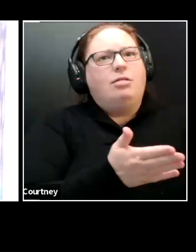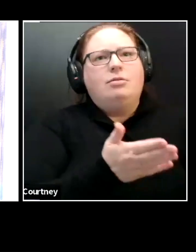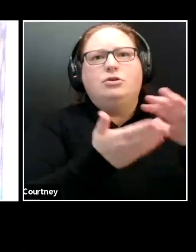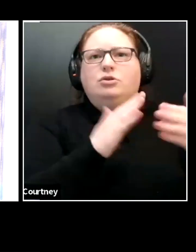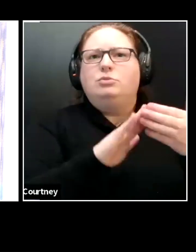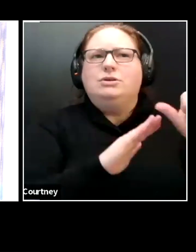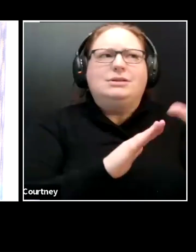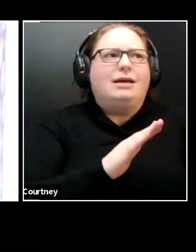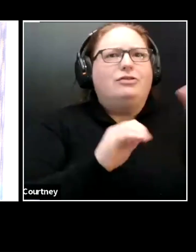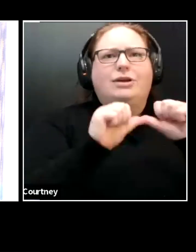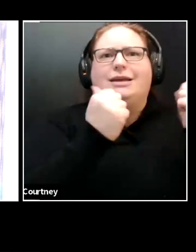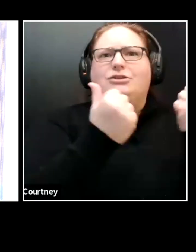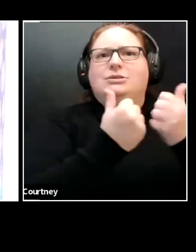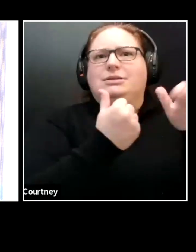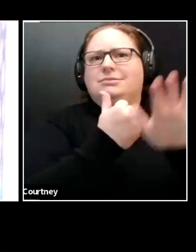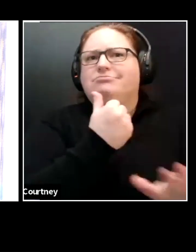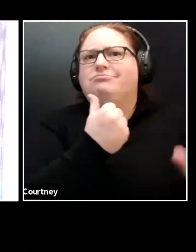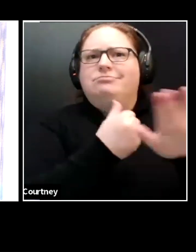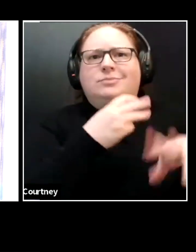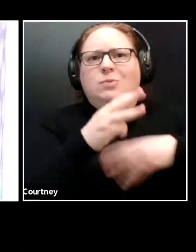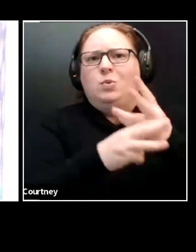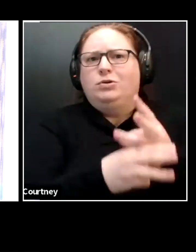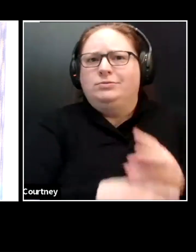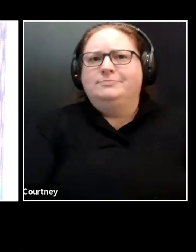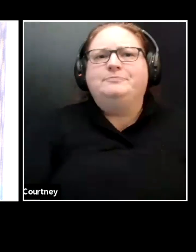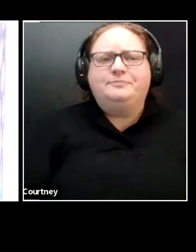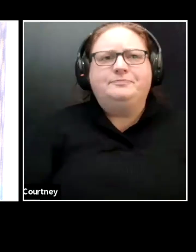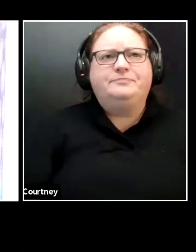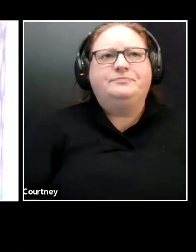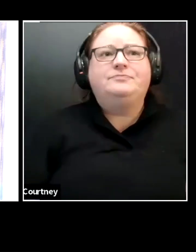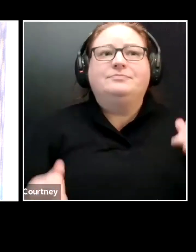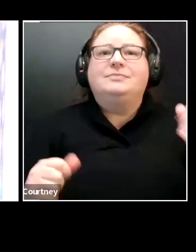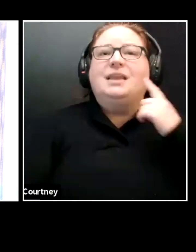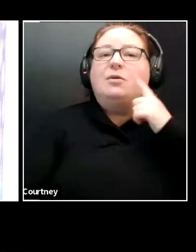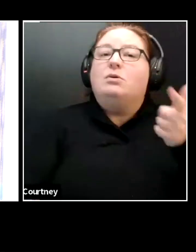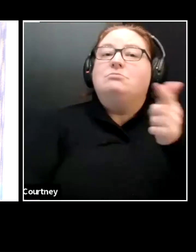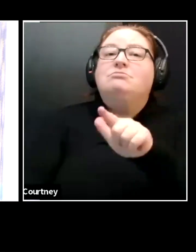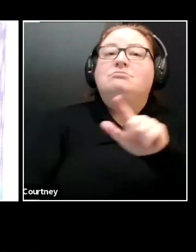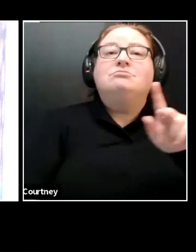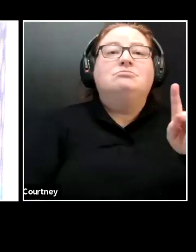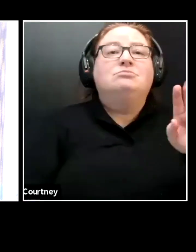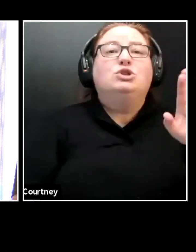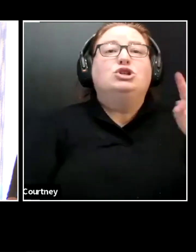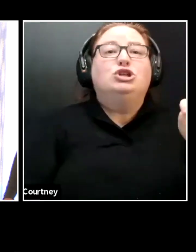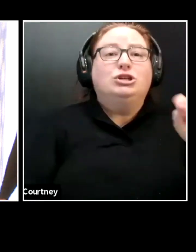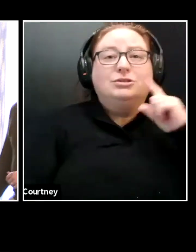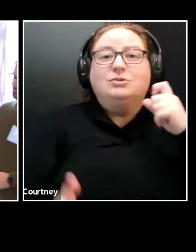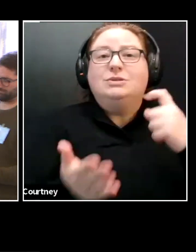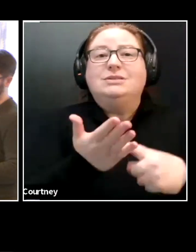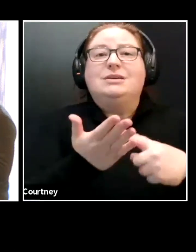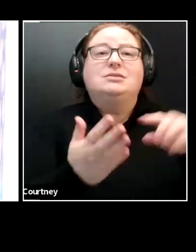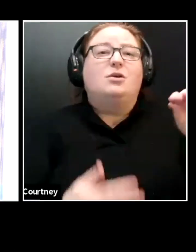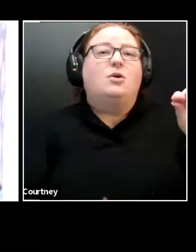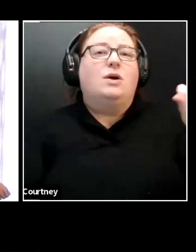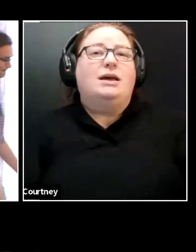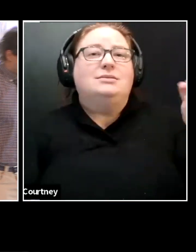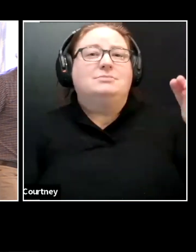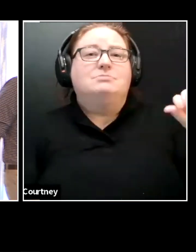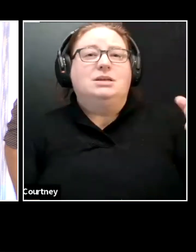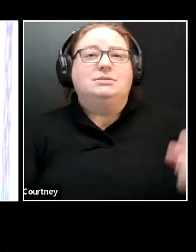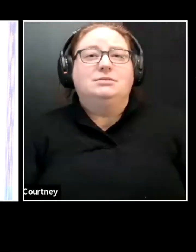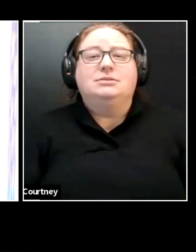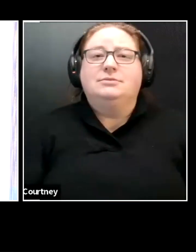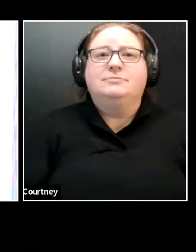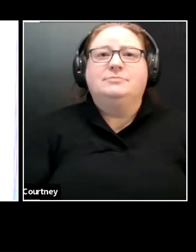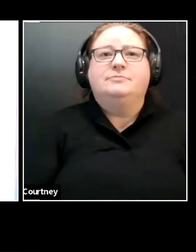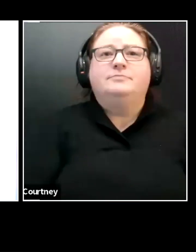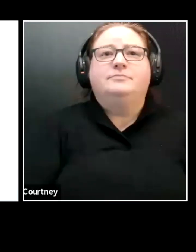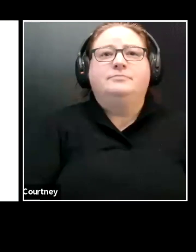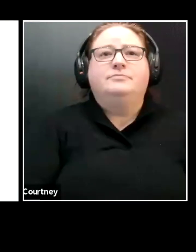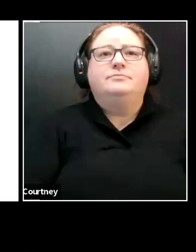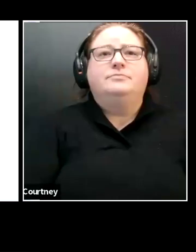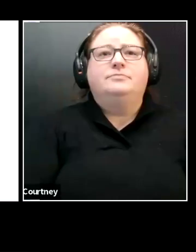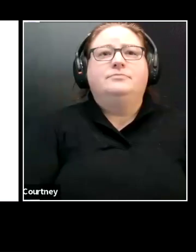the state and around the world. Um and now I'll hand it over to Kurt to talk more about Osmix.